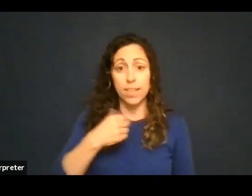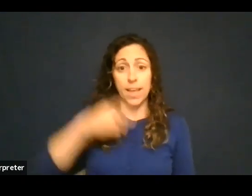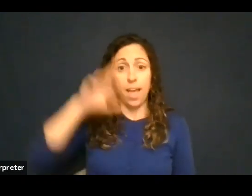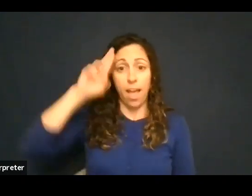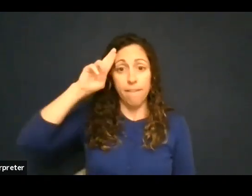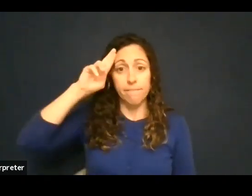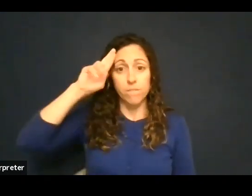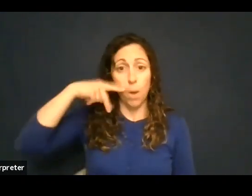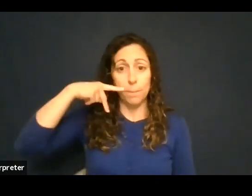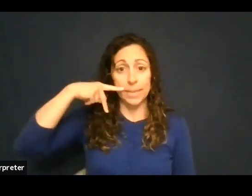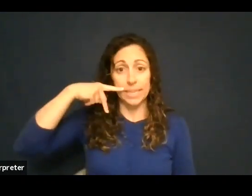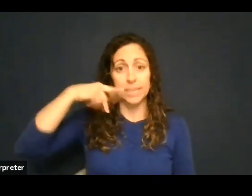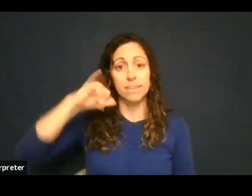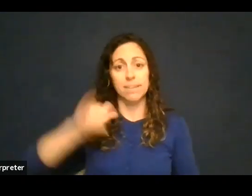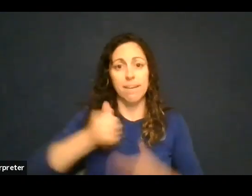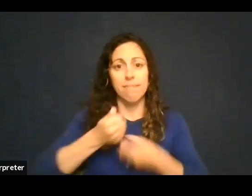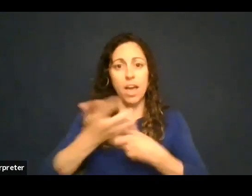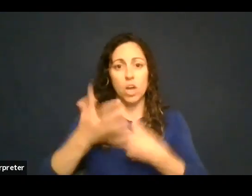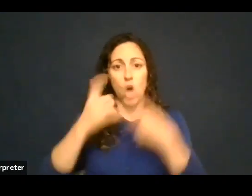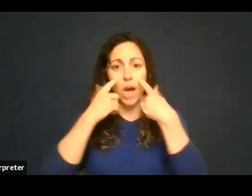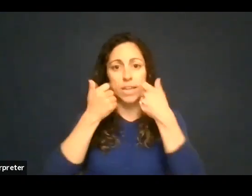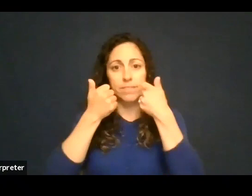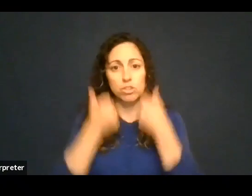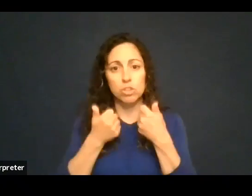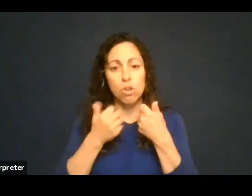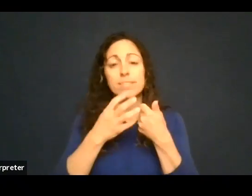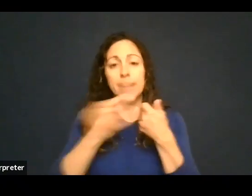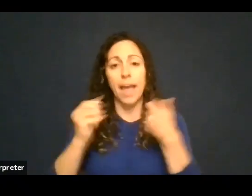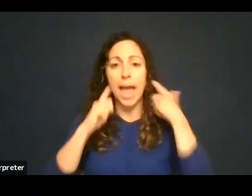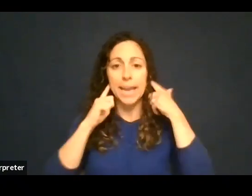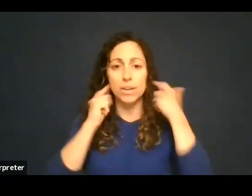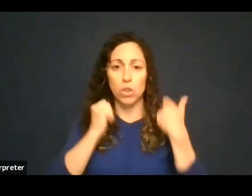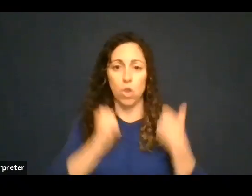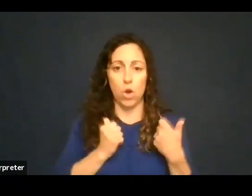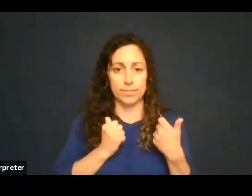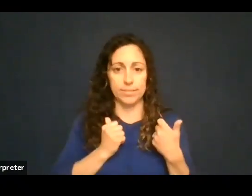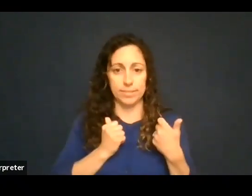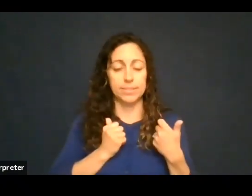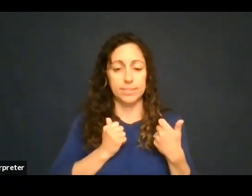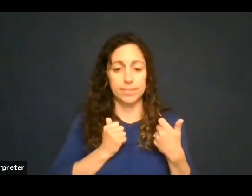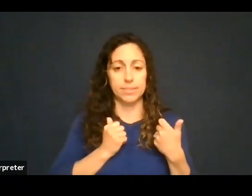loss with hearing loss and, of course, potentially, vestibular problems.